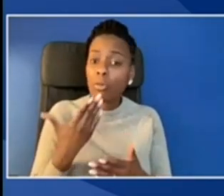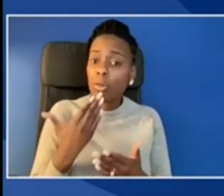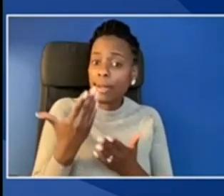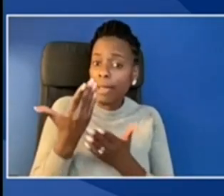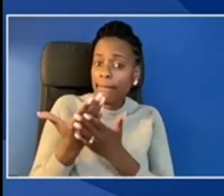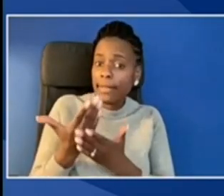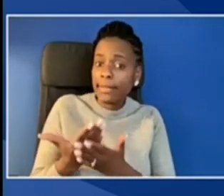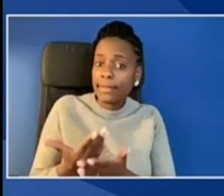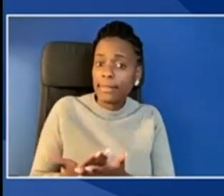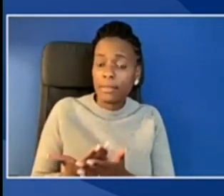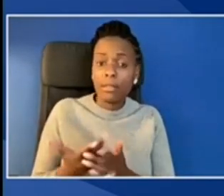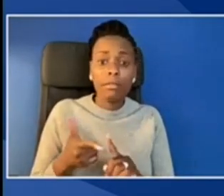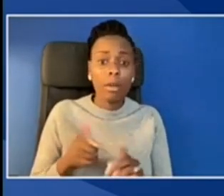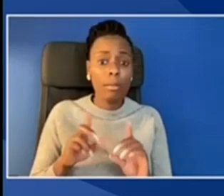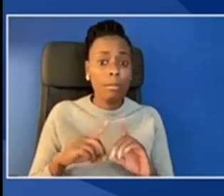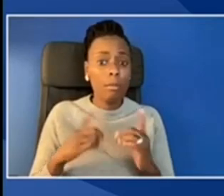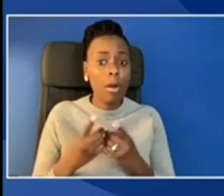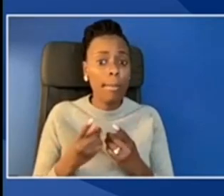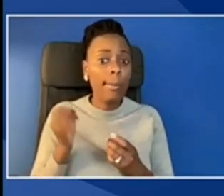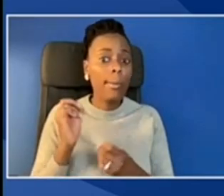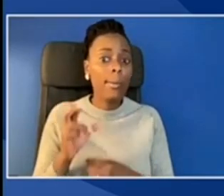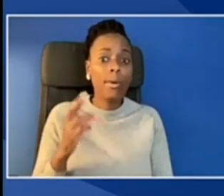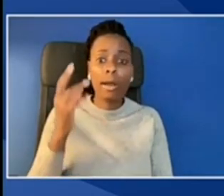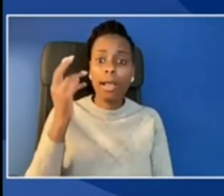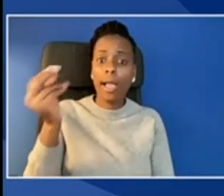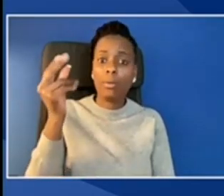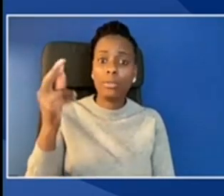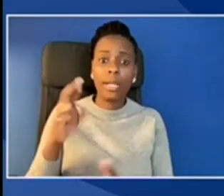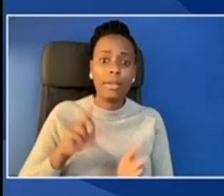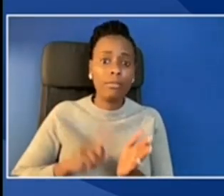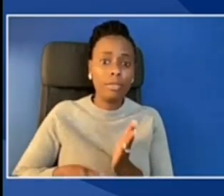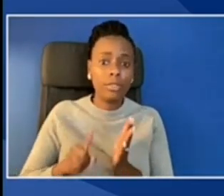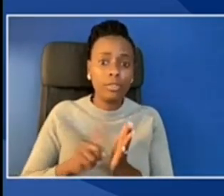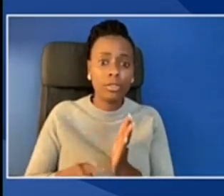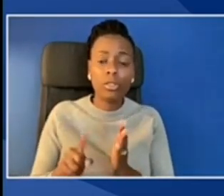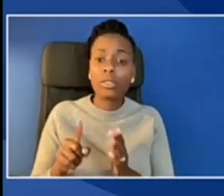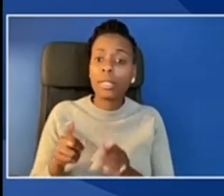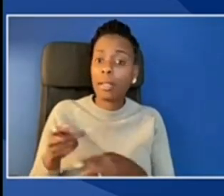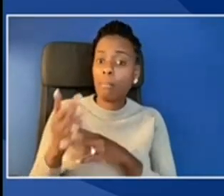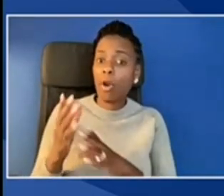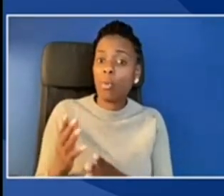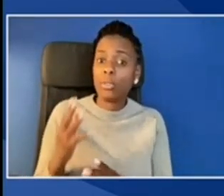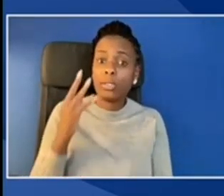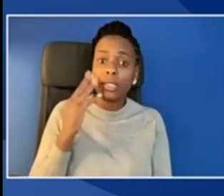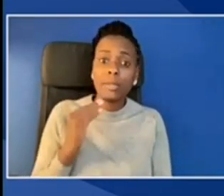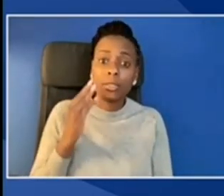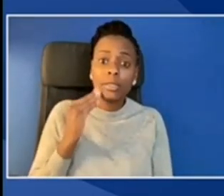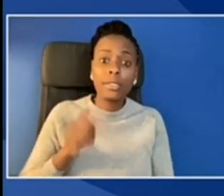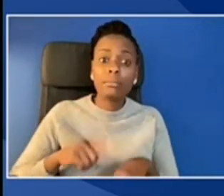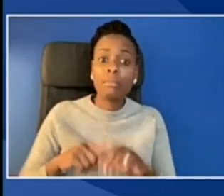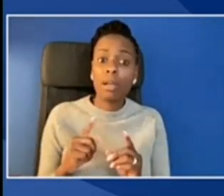from outside research that borrowers are experiencing, but because of operational limits, lack of resources, lack of people